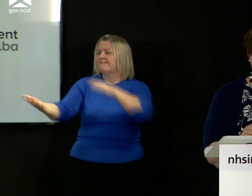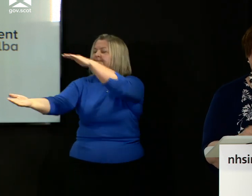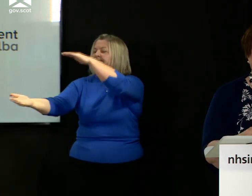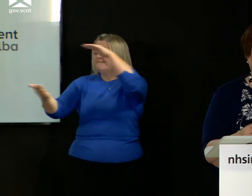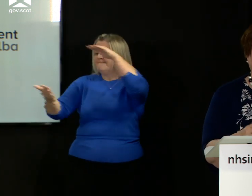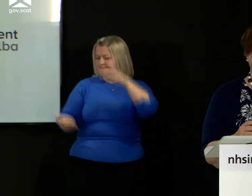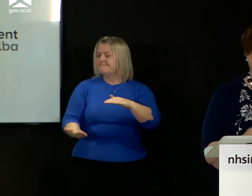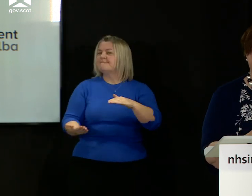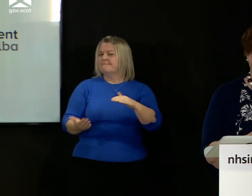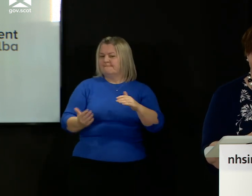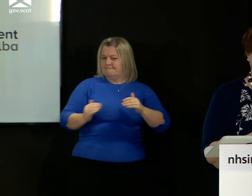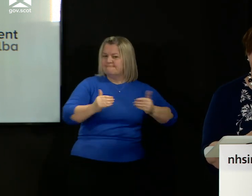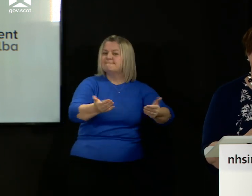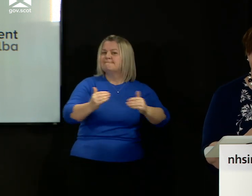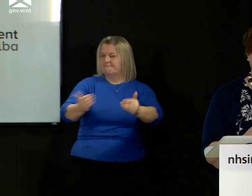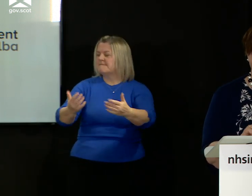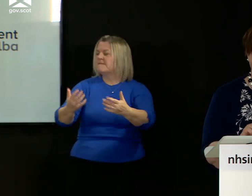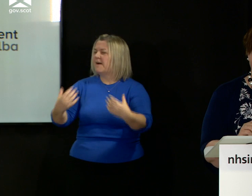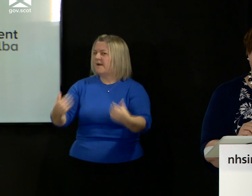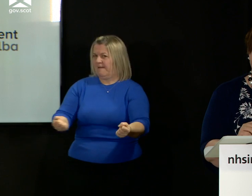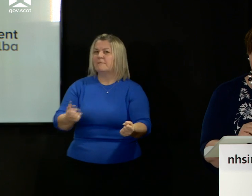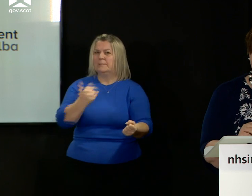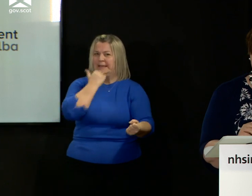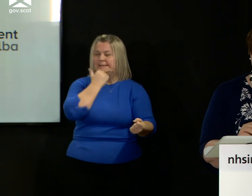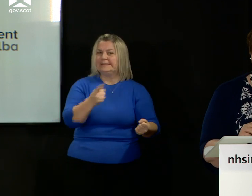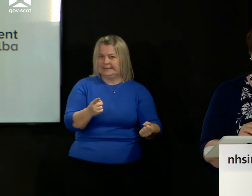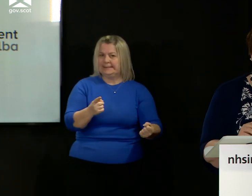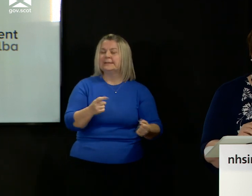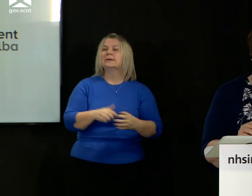that that supply will be progressed of course if louisa jordan opens